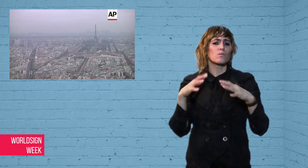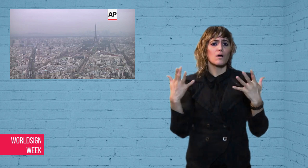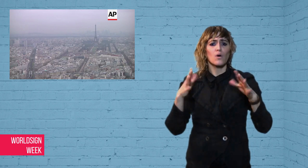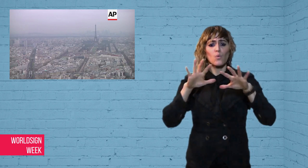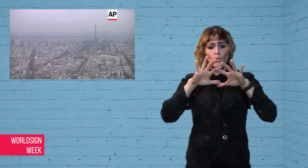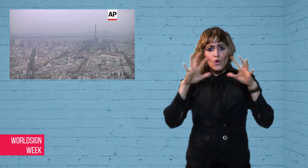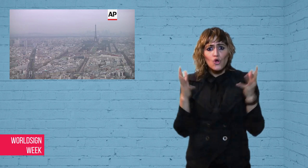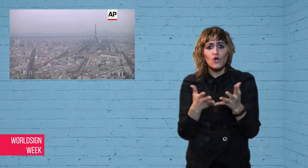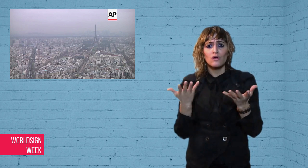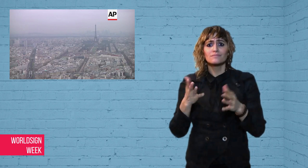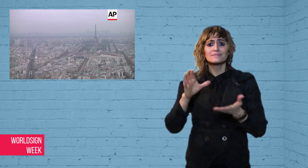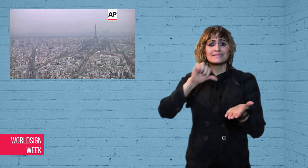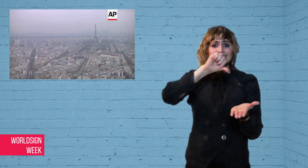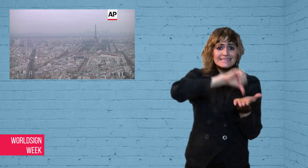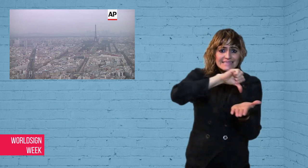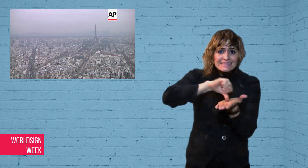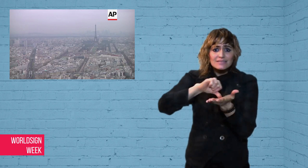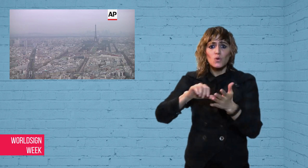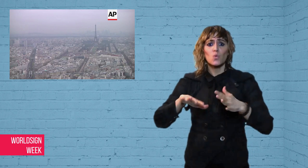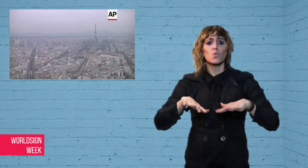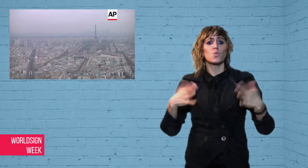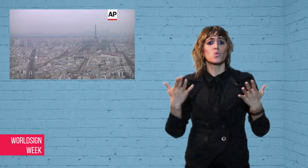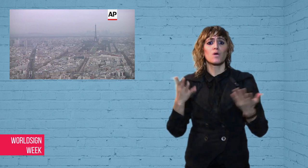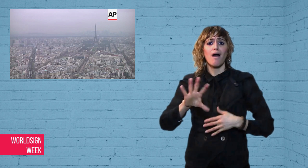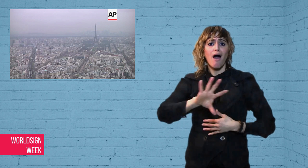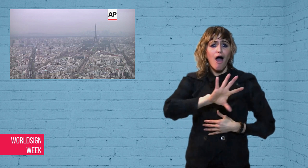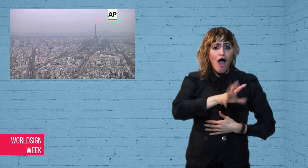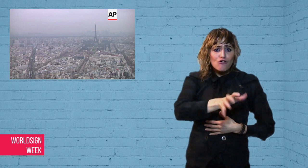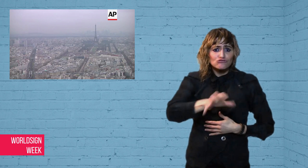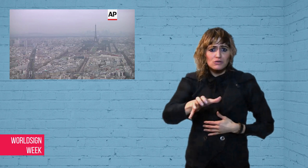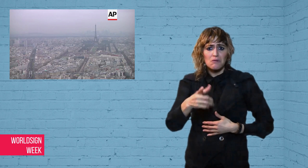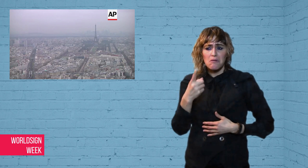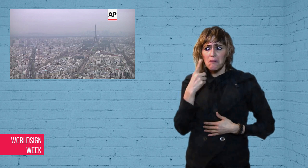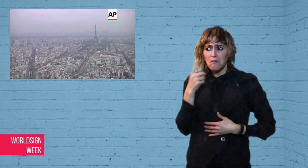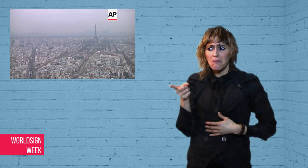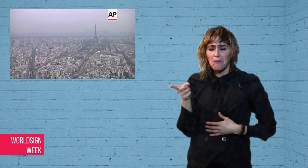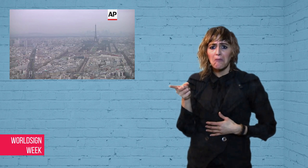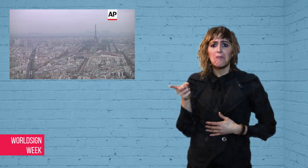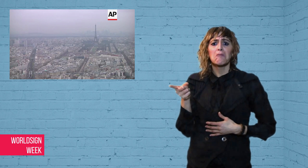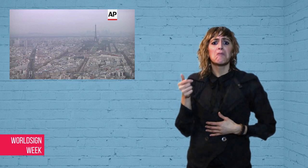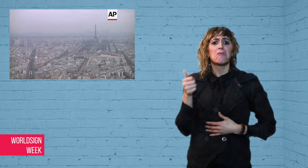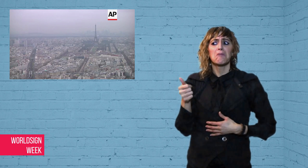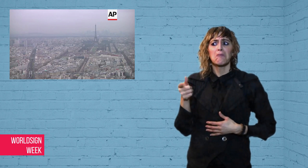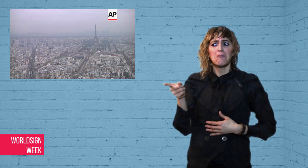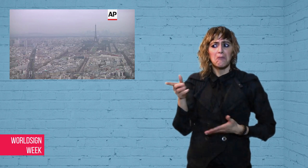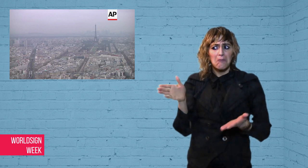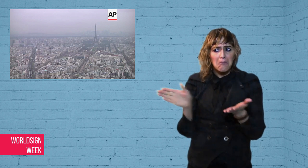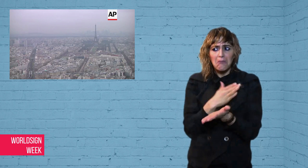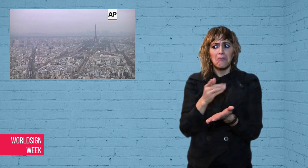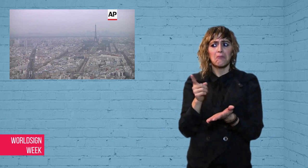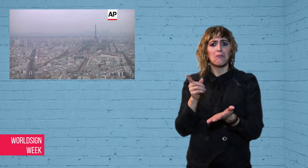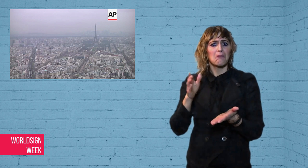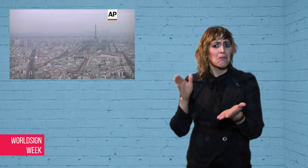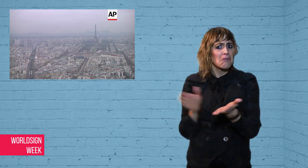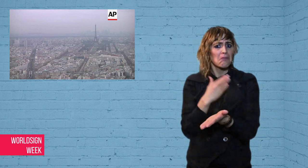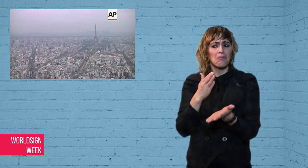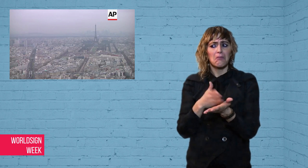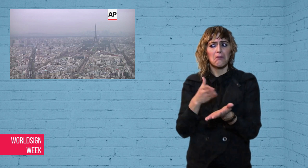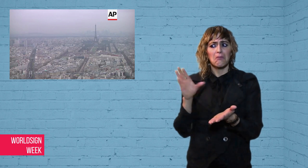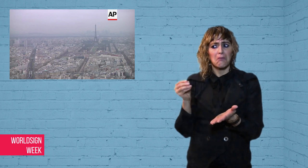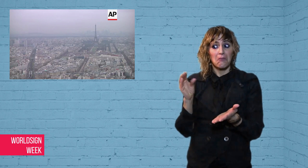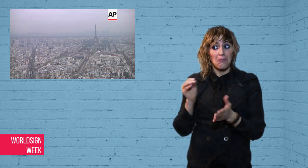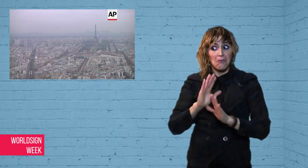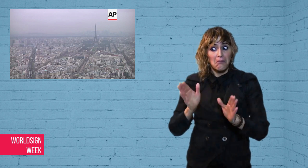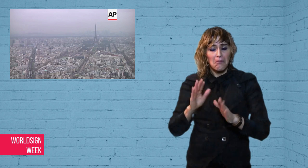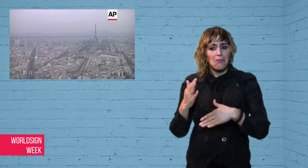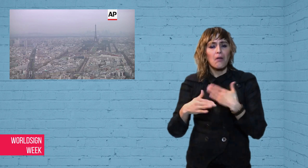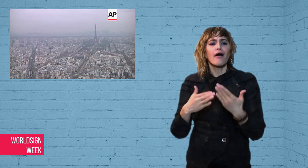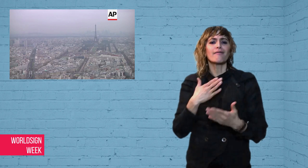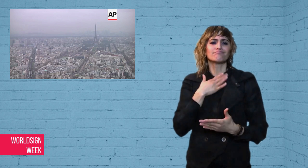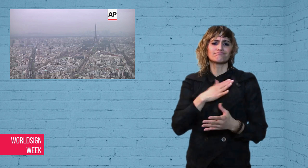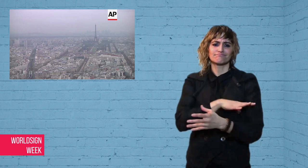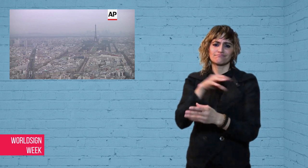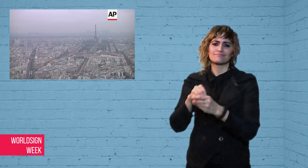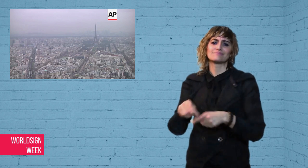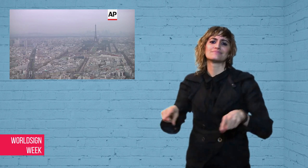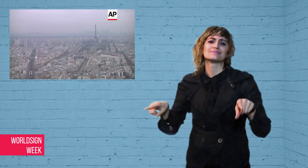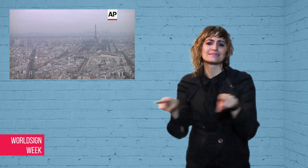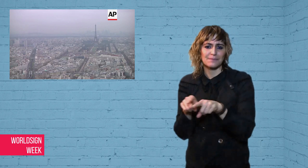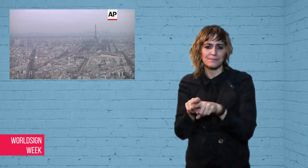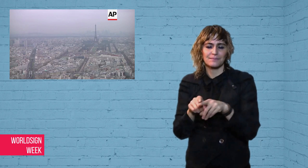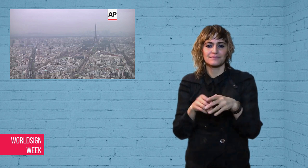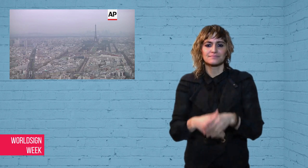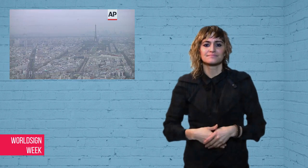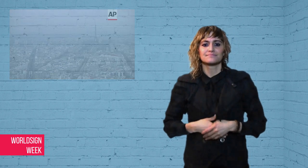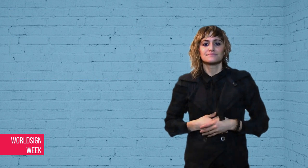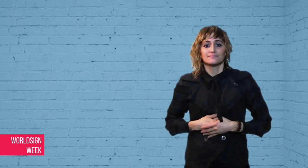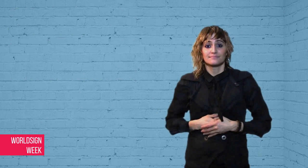every other city or nation would follow and join the commitment.